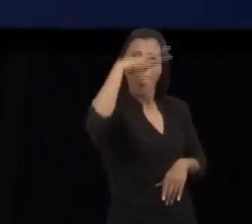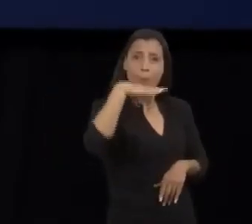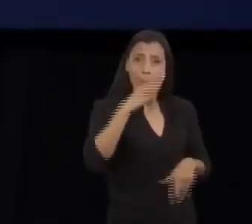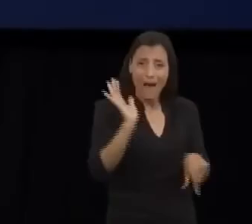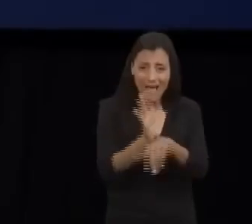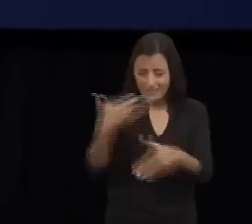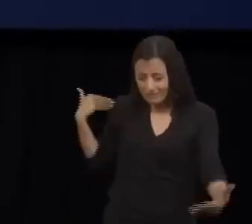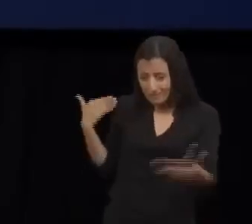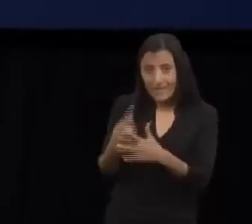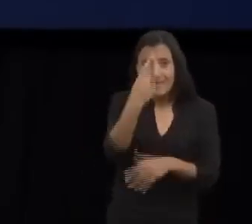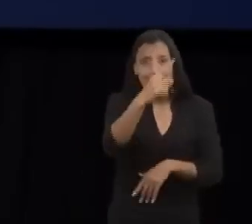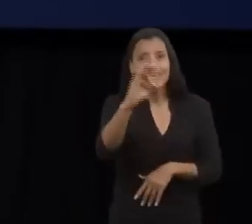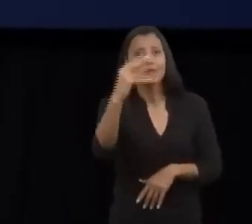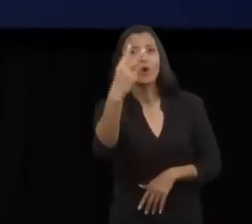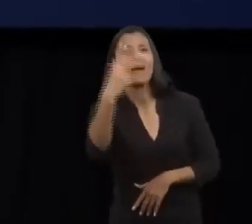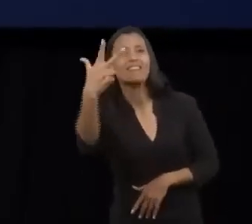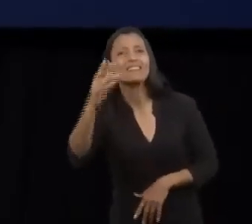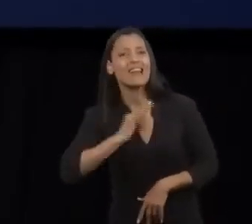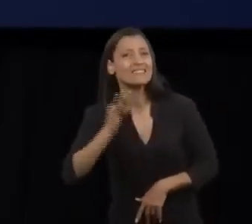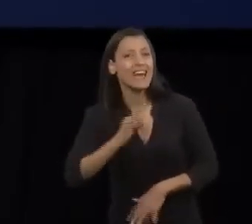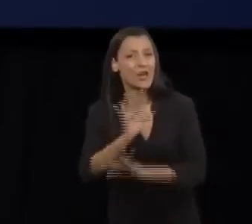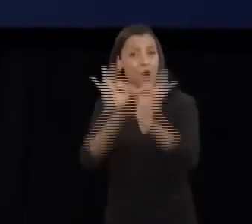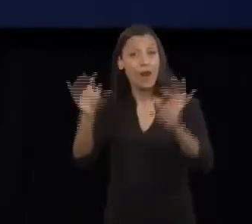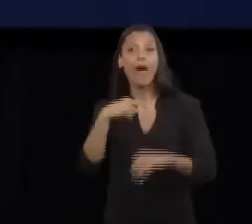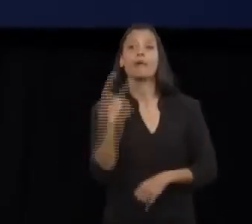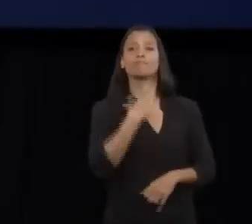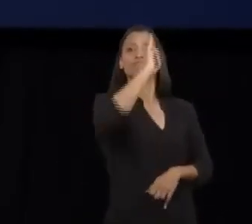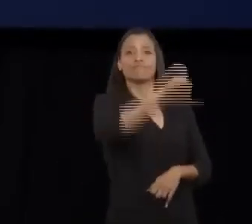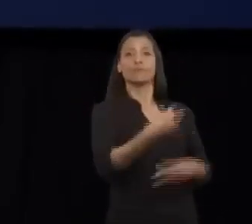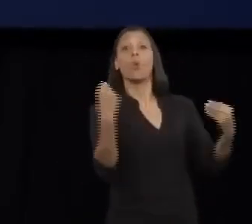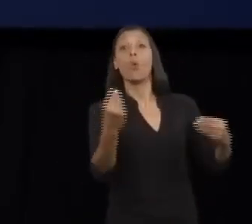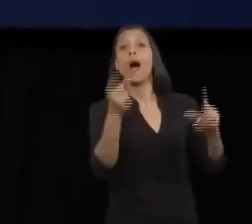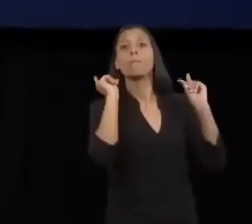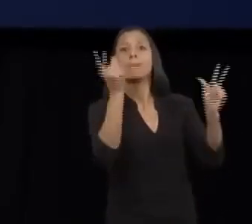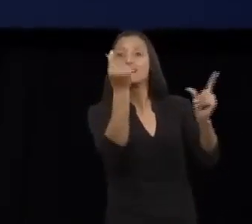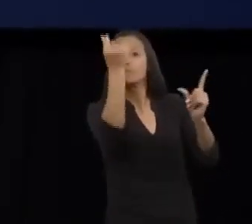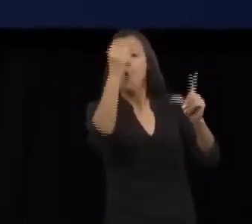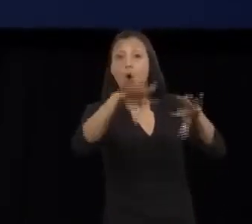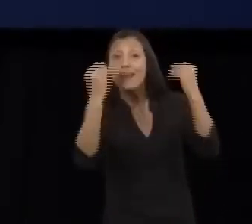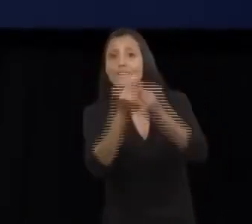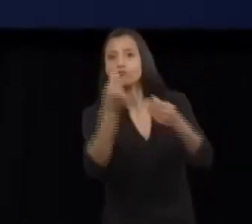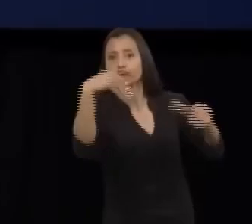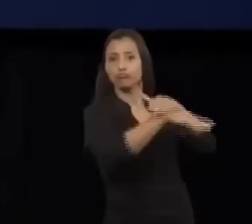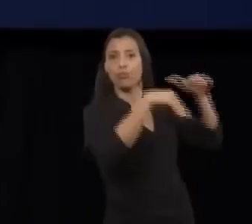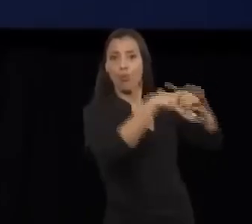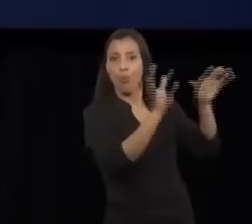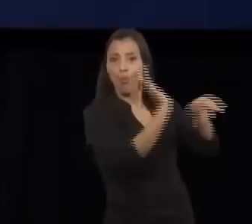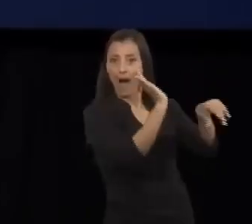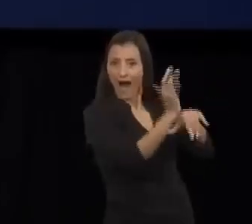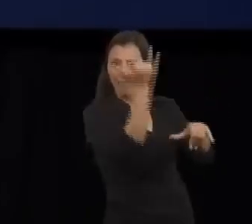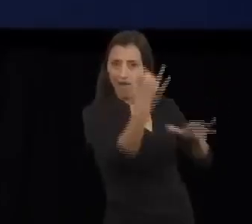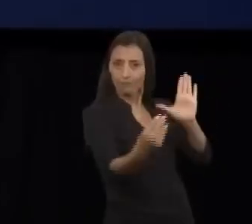which was to put the financial result in cash, but also something that seemed impossible,